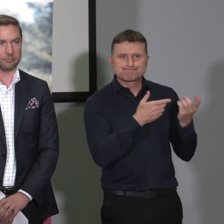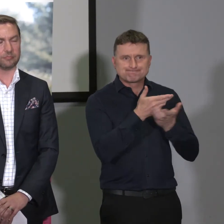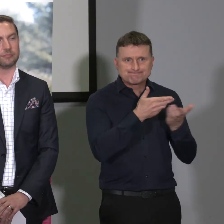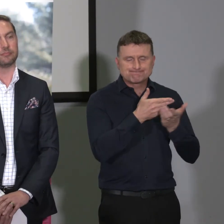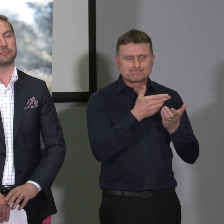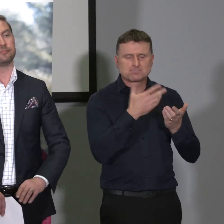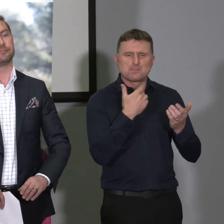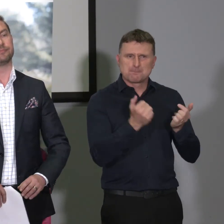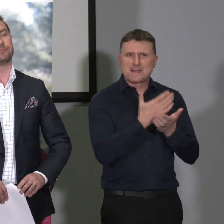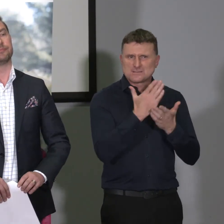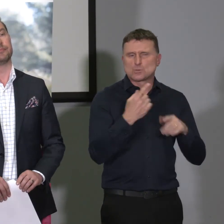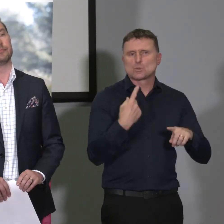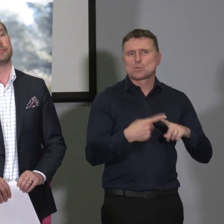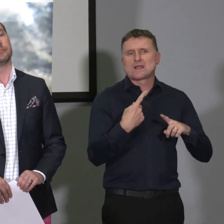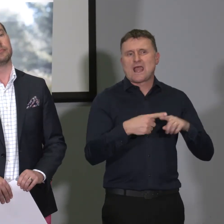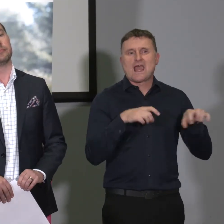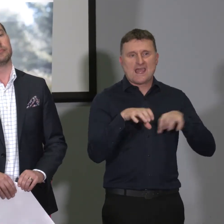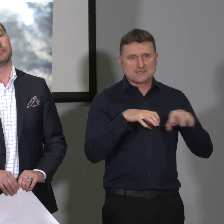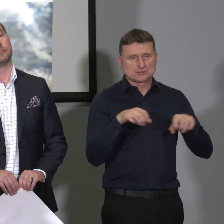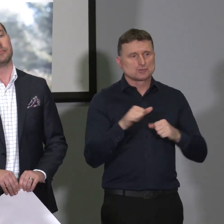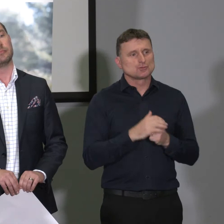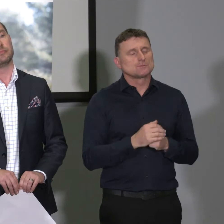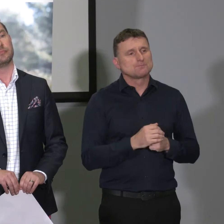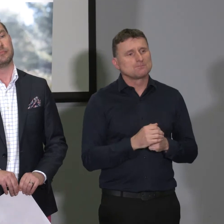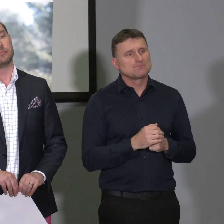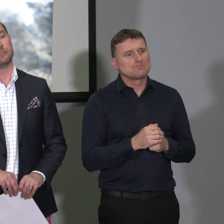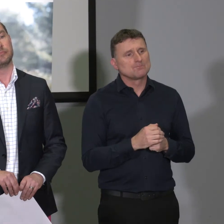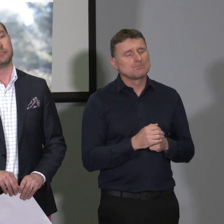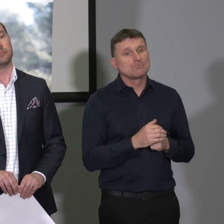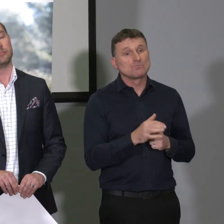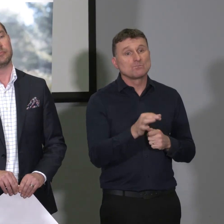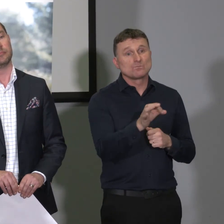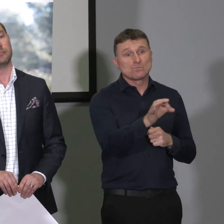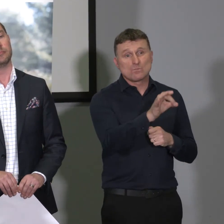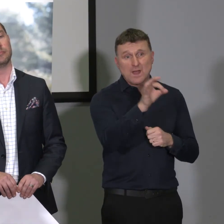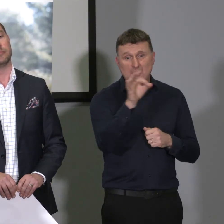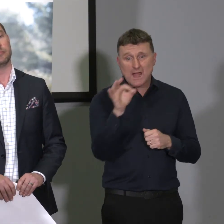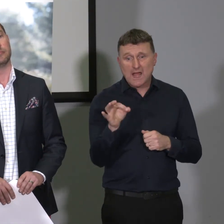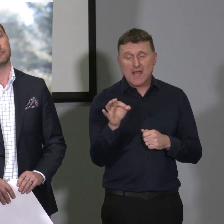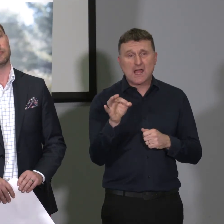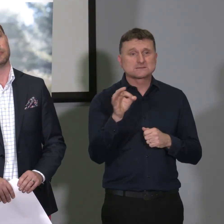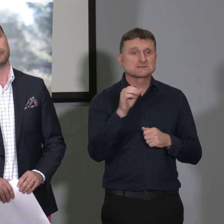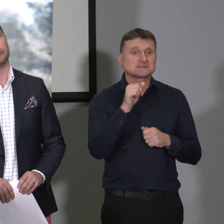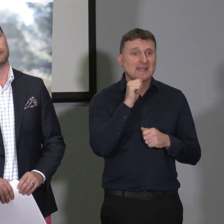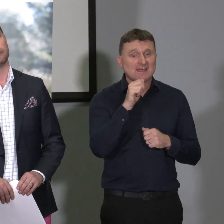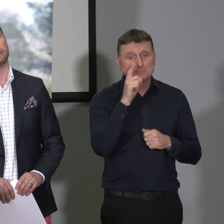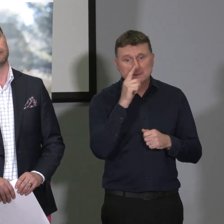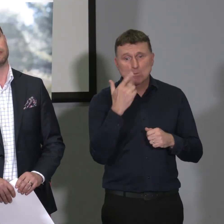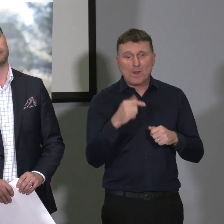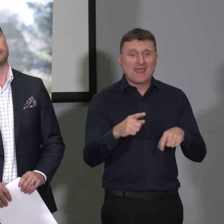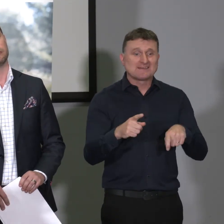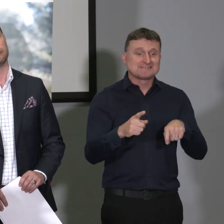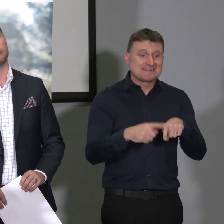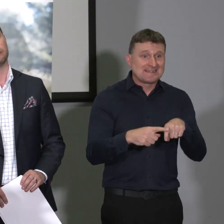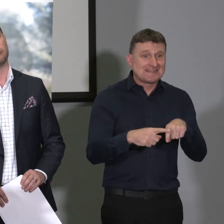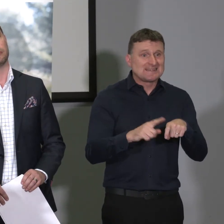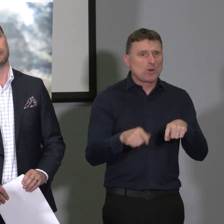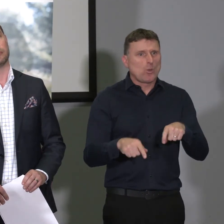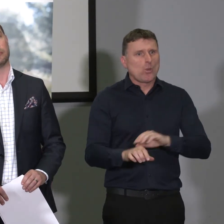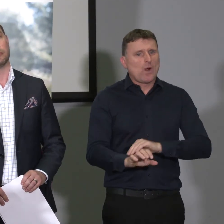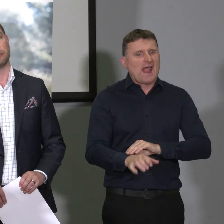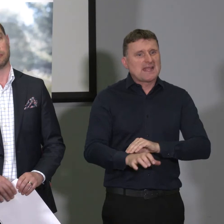basis. If you've got hundreds